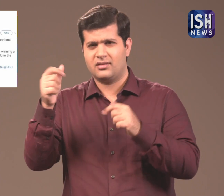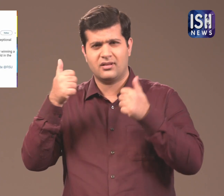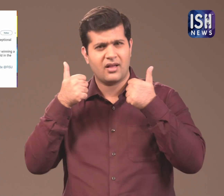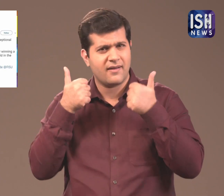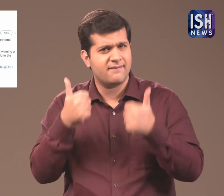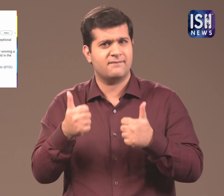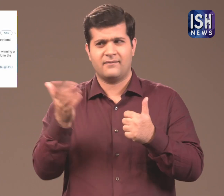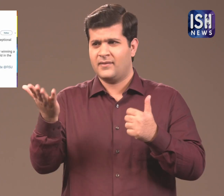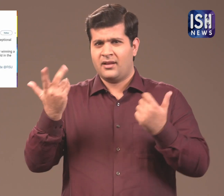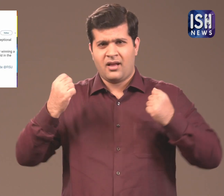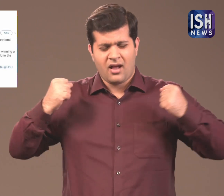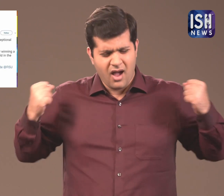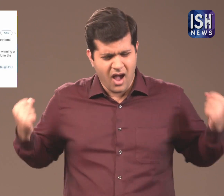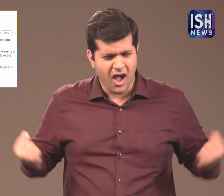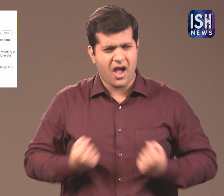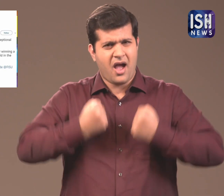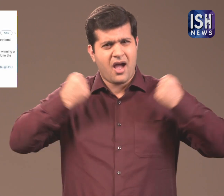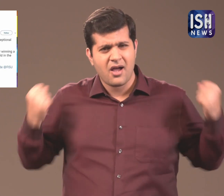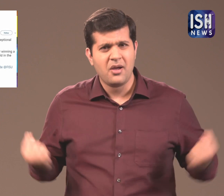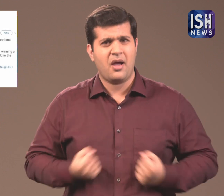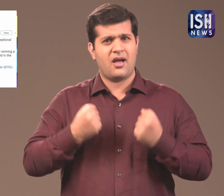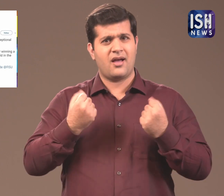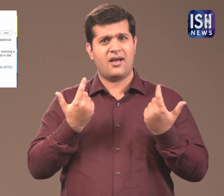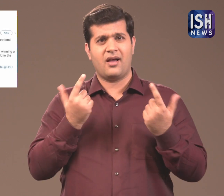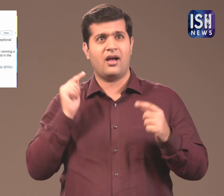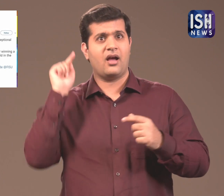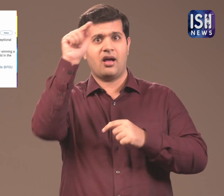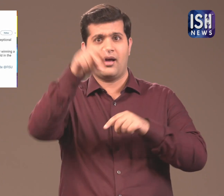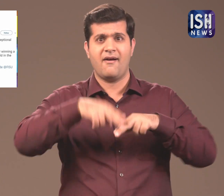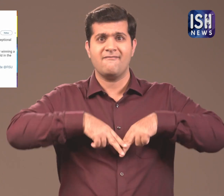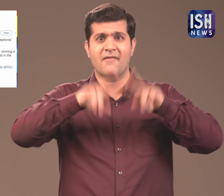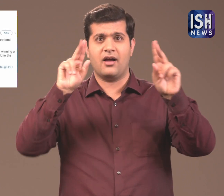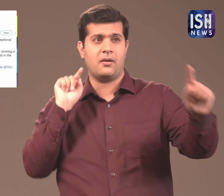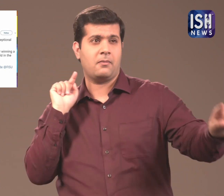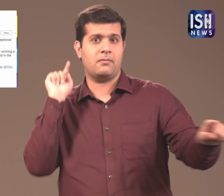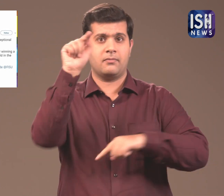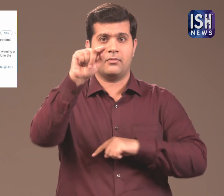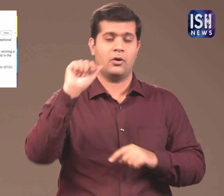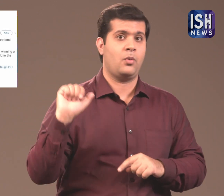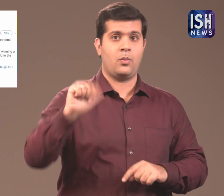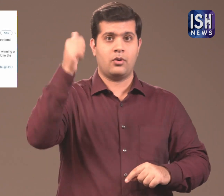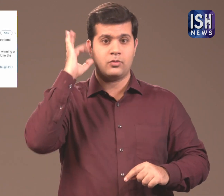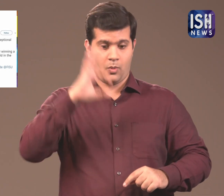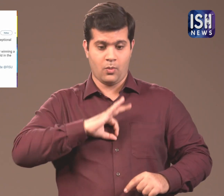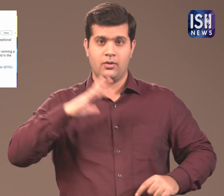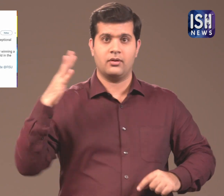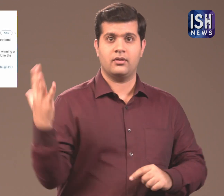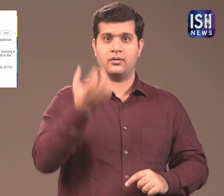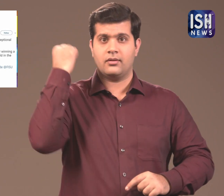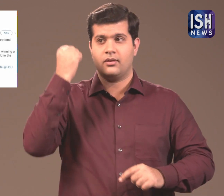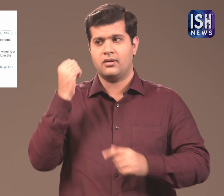He said that she worked very hard to reach the finals and she has won the gold medal.